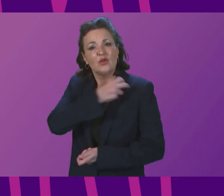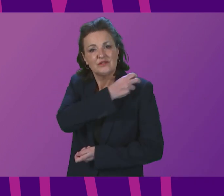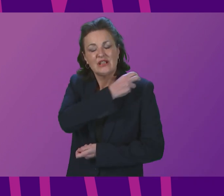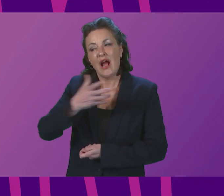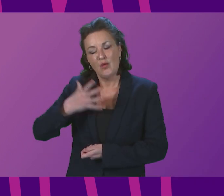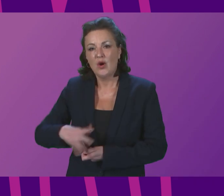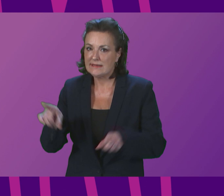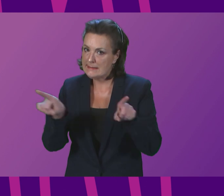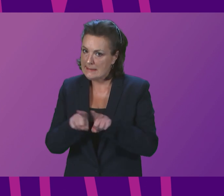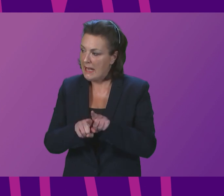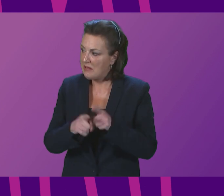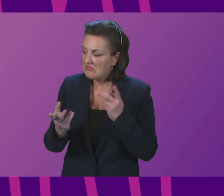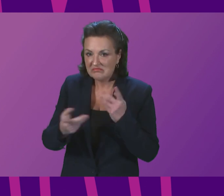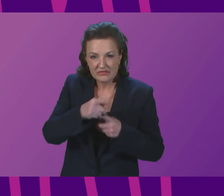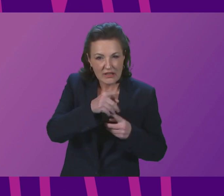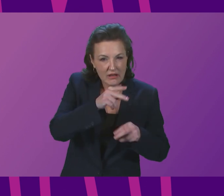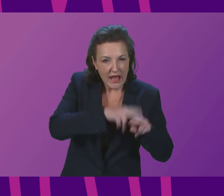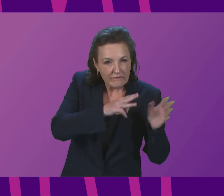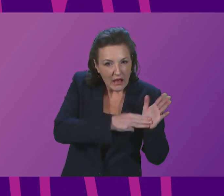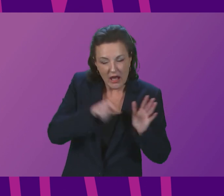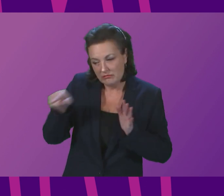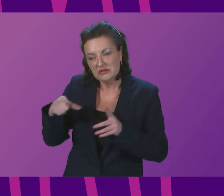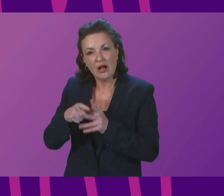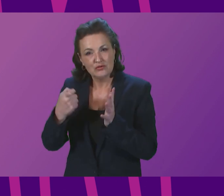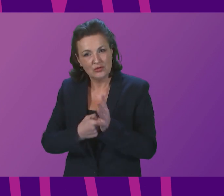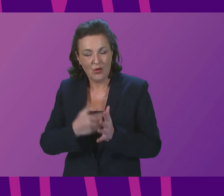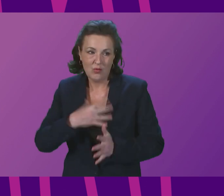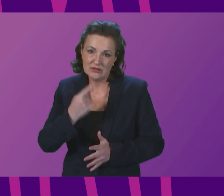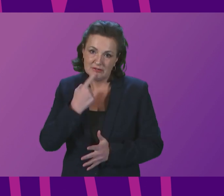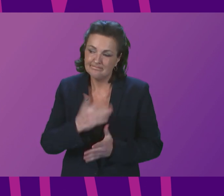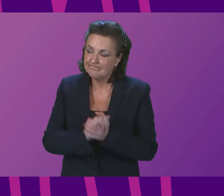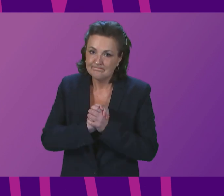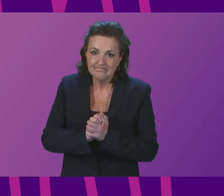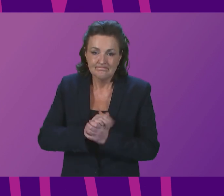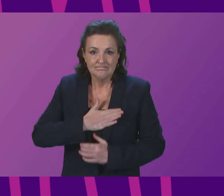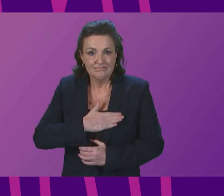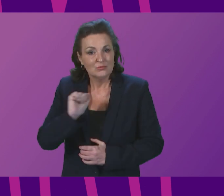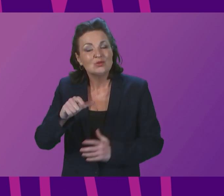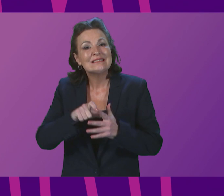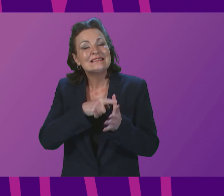I send my particular condolences to his family and friends and I recognise the wonderful